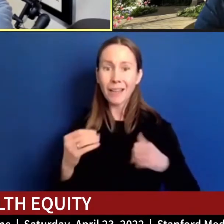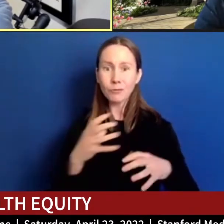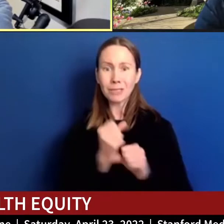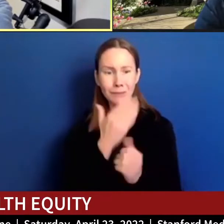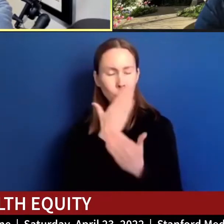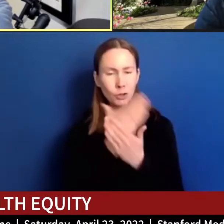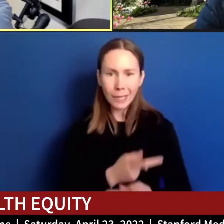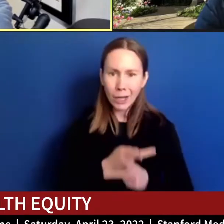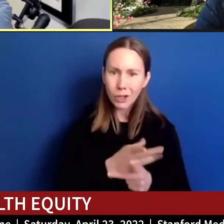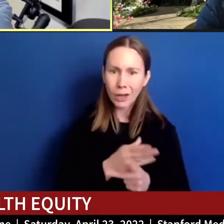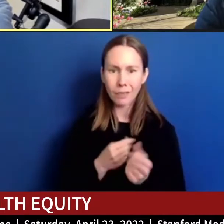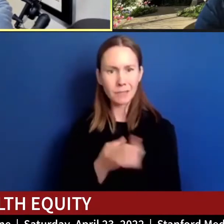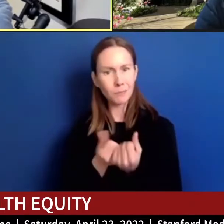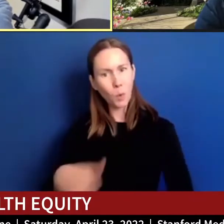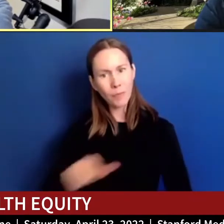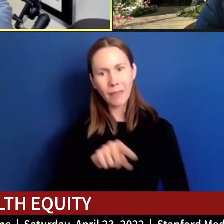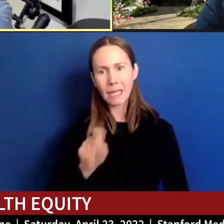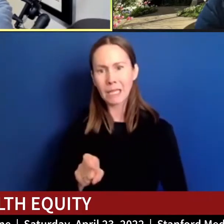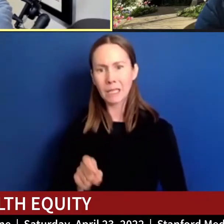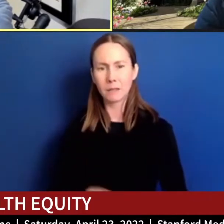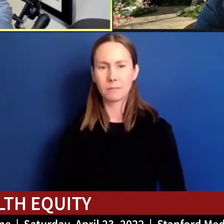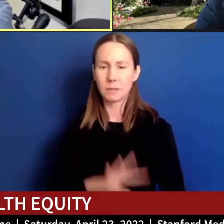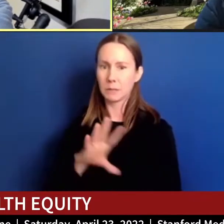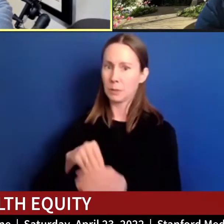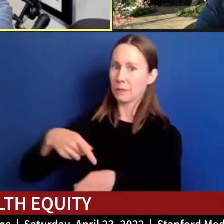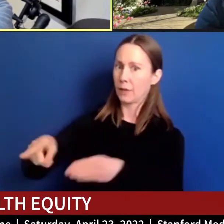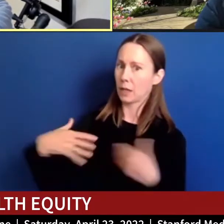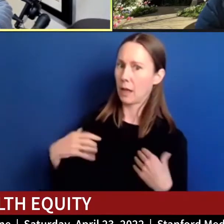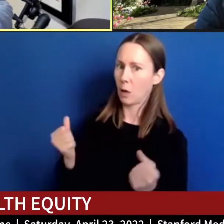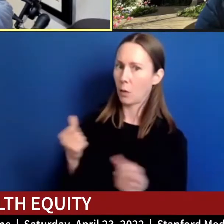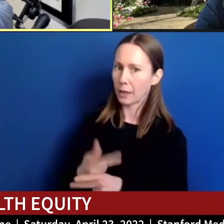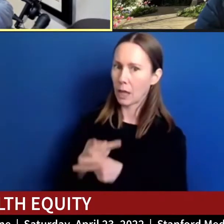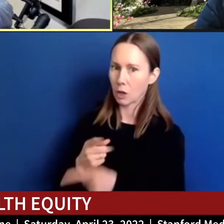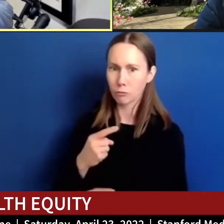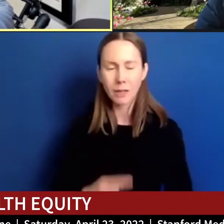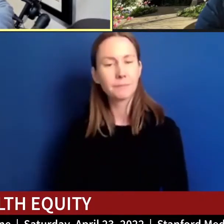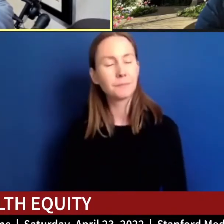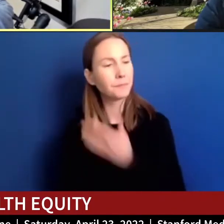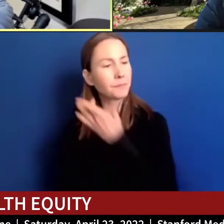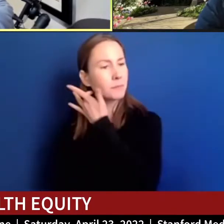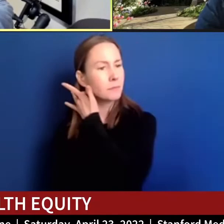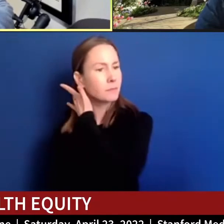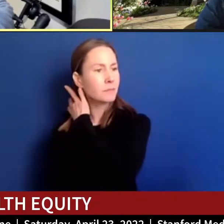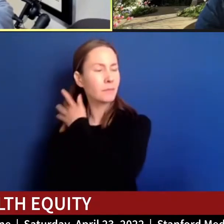they need, particularly in the area of healthcare, right? You know, as I mentioned this truly is the